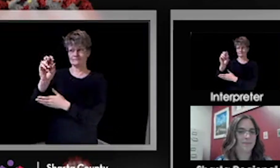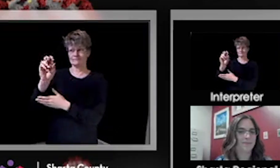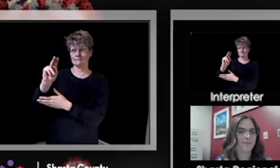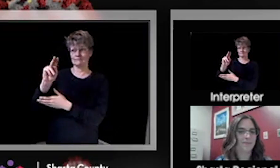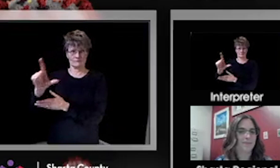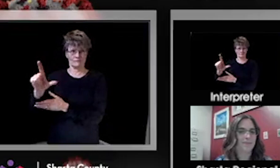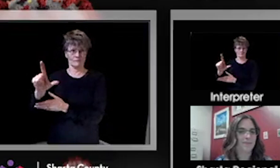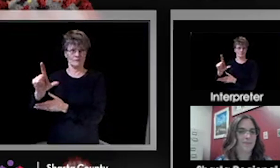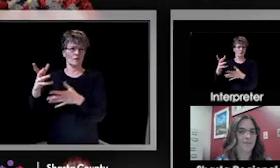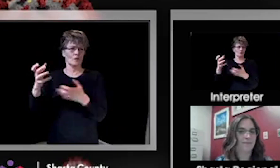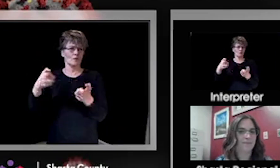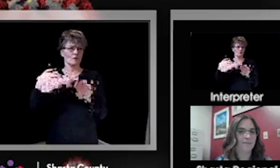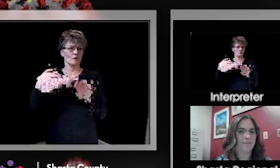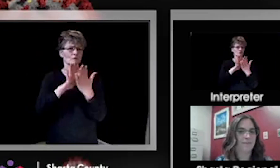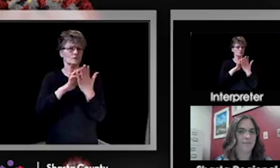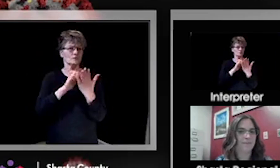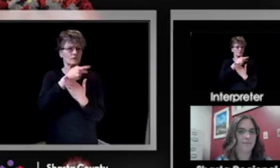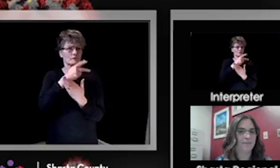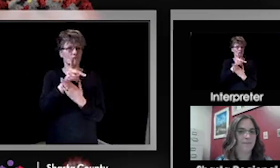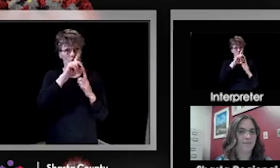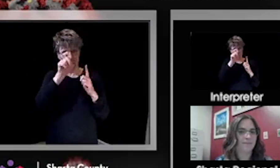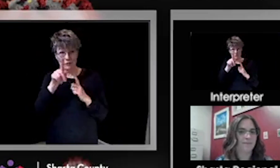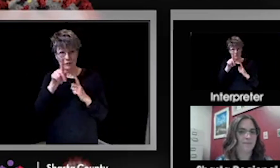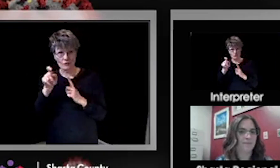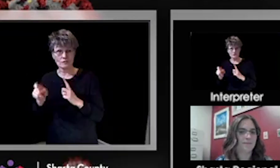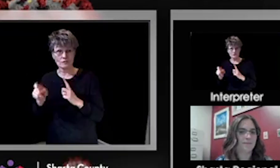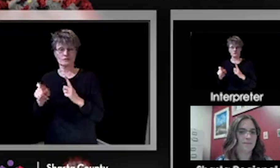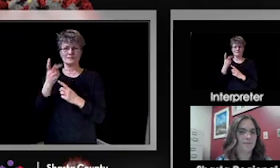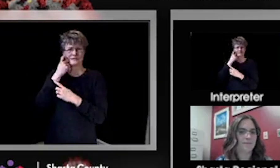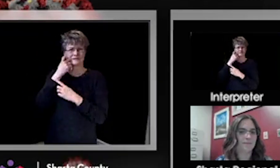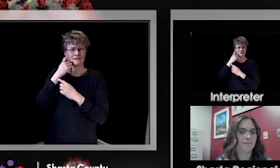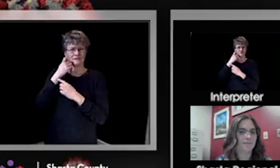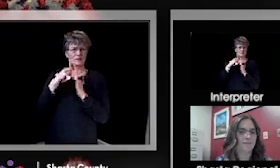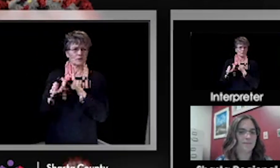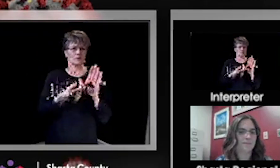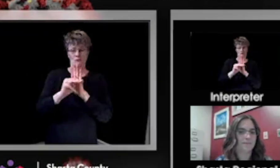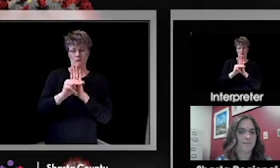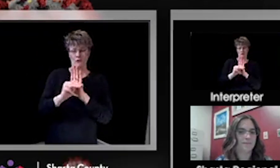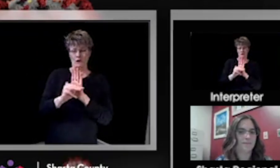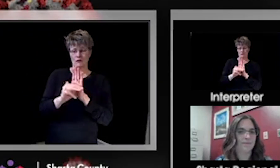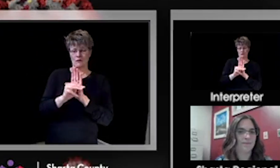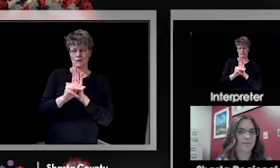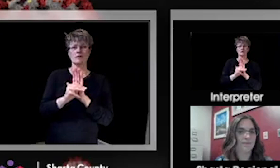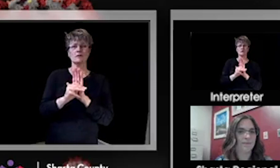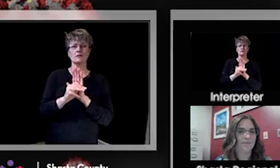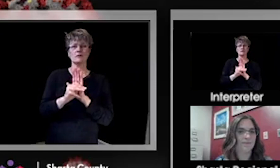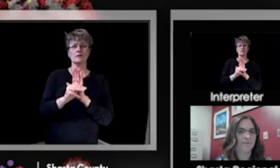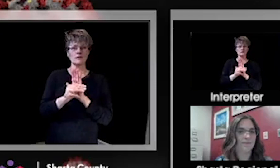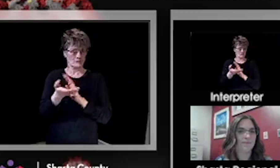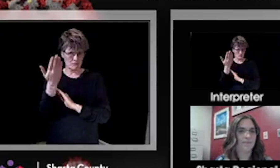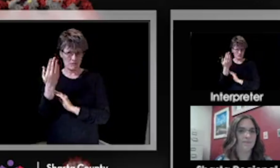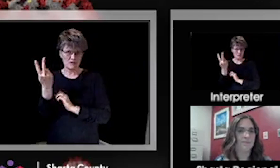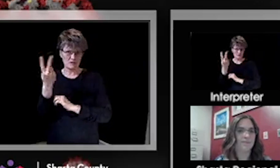up about the modeling that we were talking about on Wednesday. Daniel Walker was on making